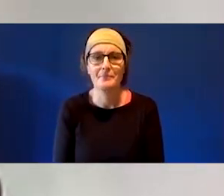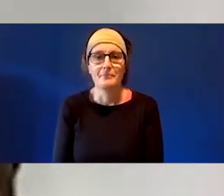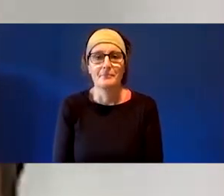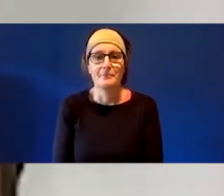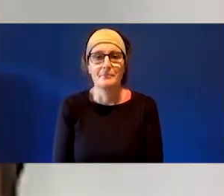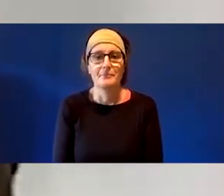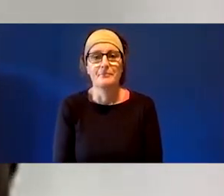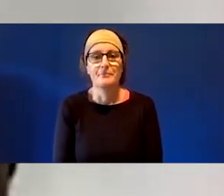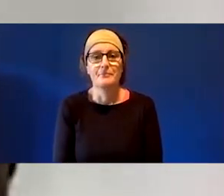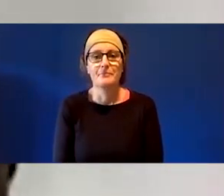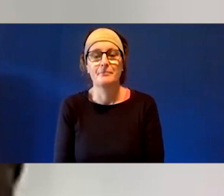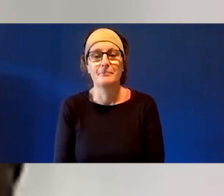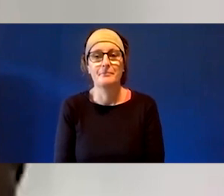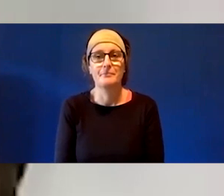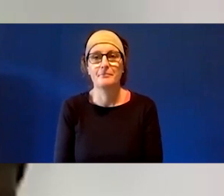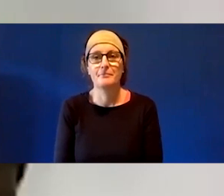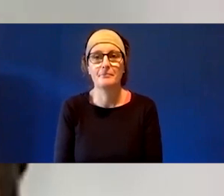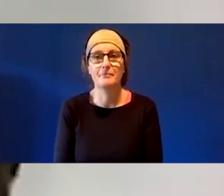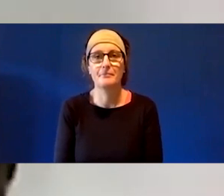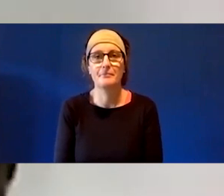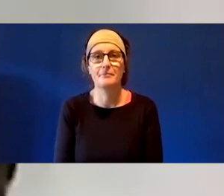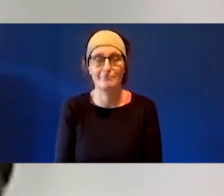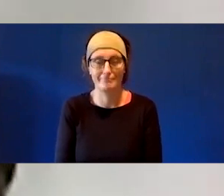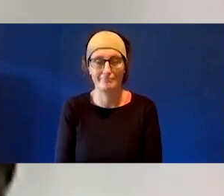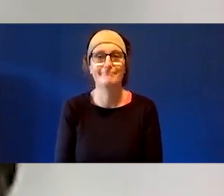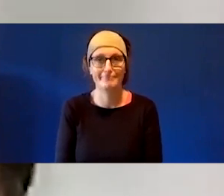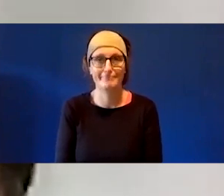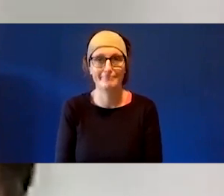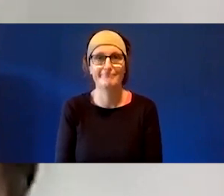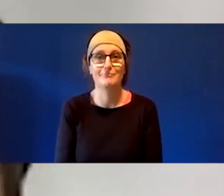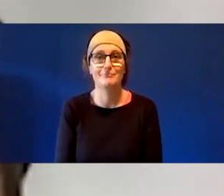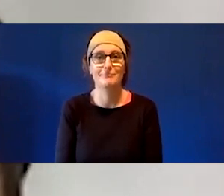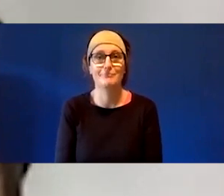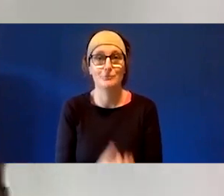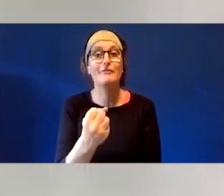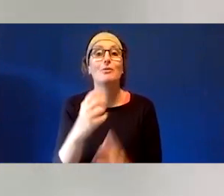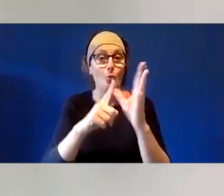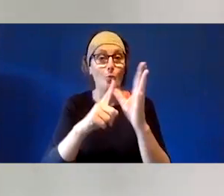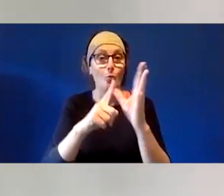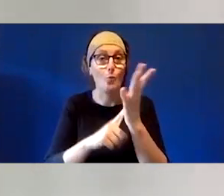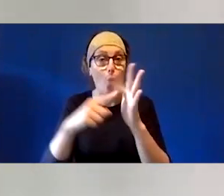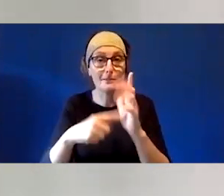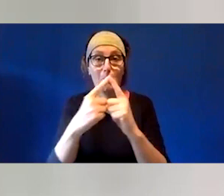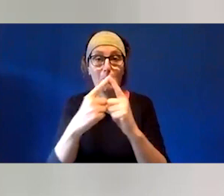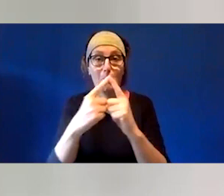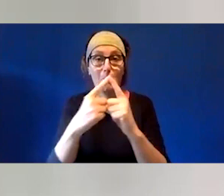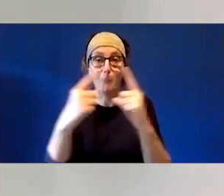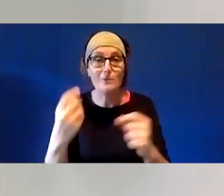Let's just see... Yes. OK. Thank you. Judith is back. Everybody is back.